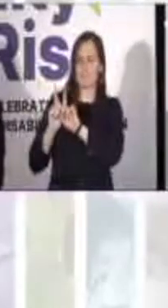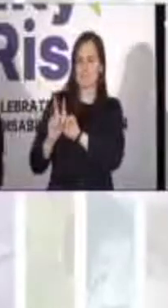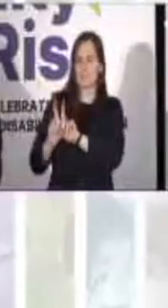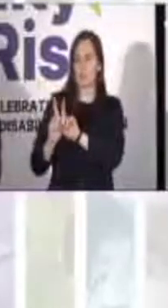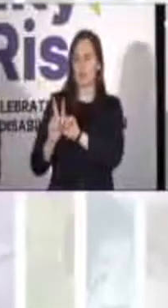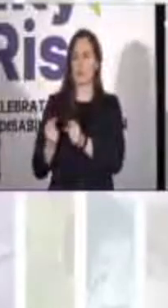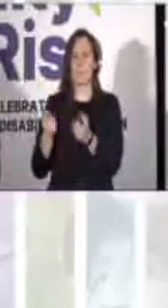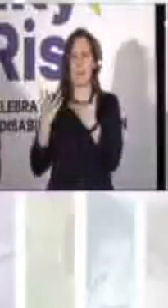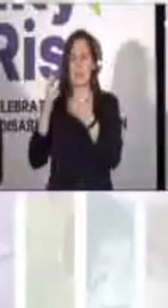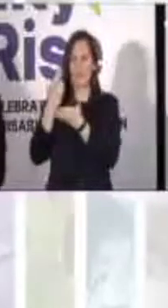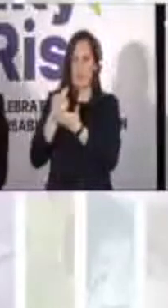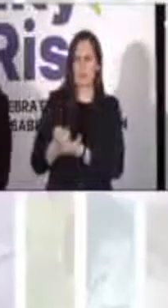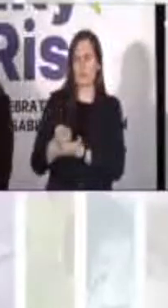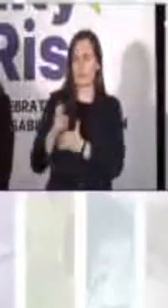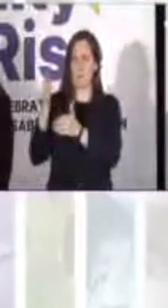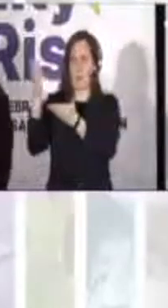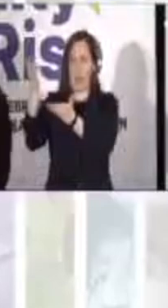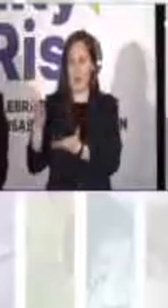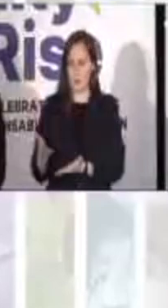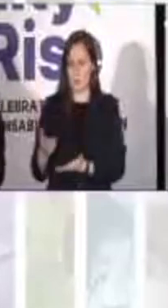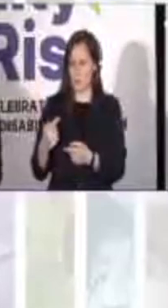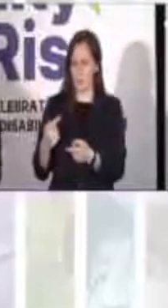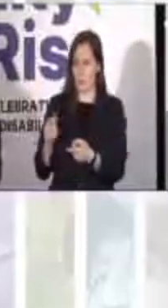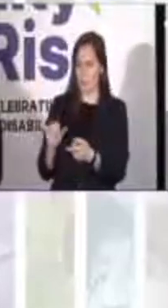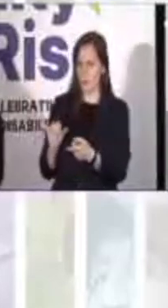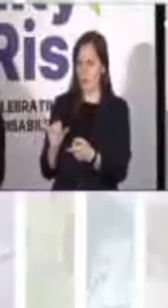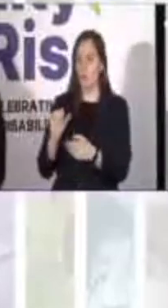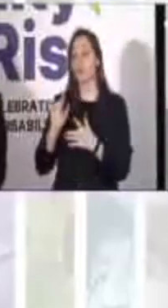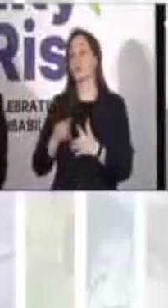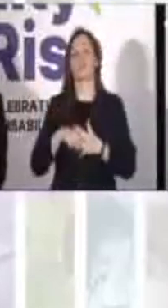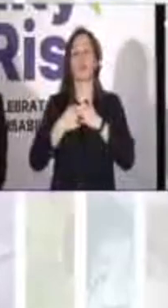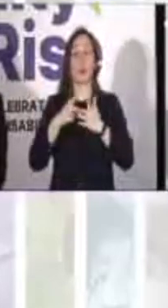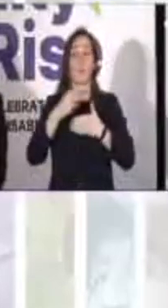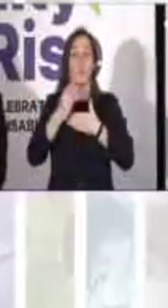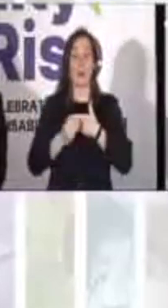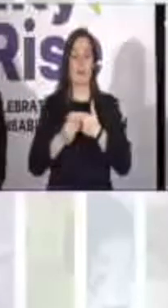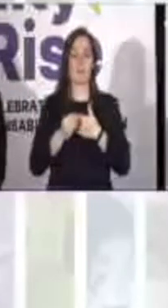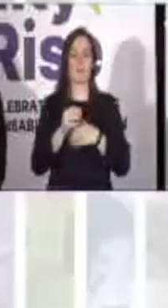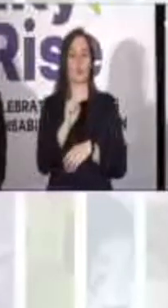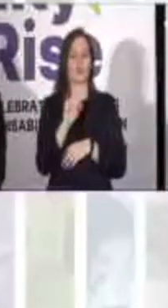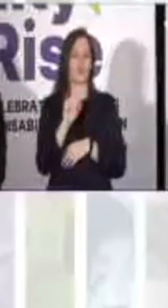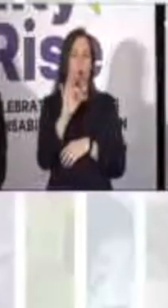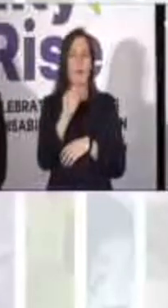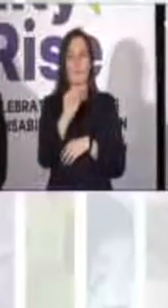I WAS ABLE TO START A DIPLOMA PROGRAM IN SOFTWARE AND WEB DEVELOPMENT WHILE STILL HELPING TO SUPPORT MY FAMILY